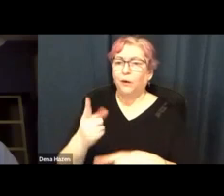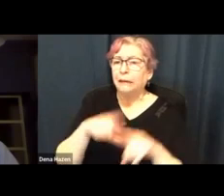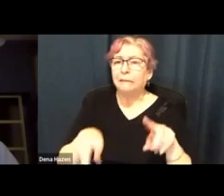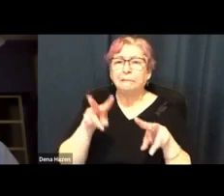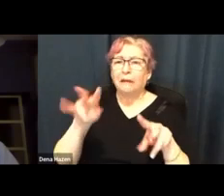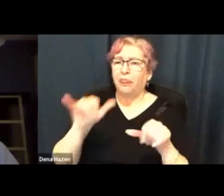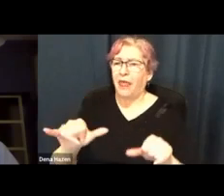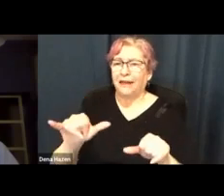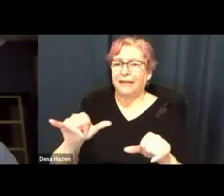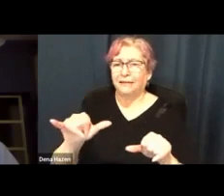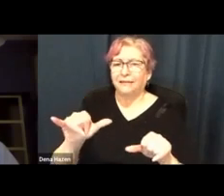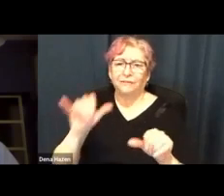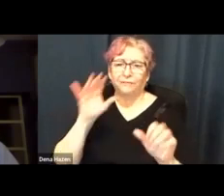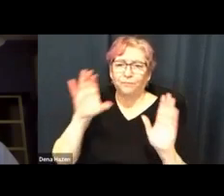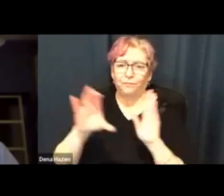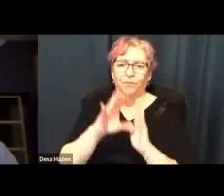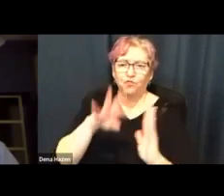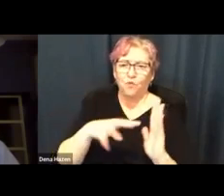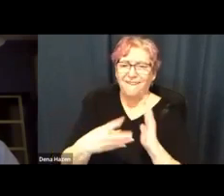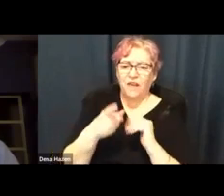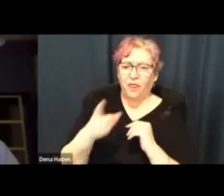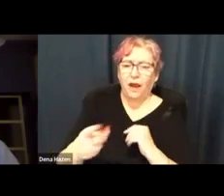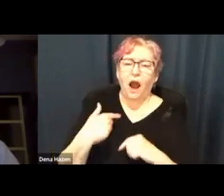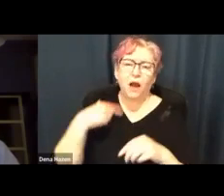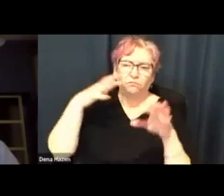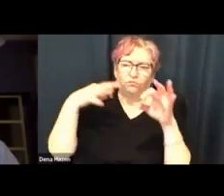let me describe it. On the bottom,